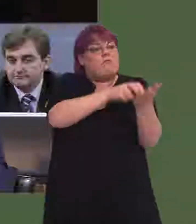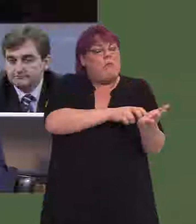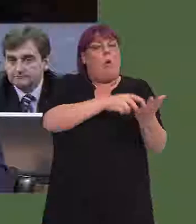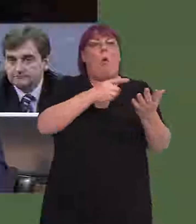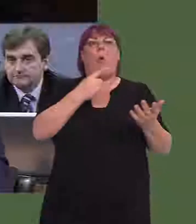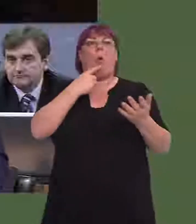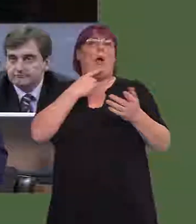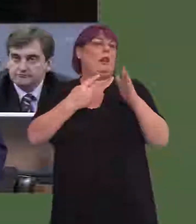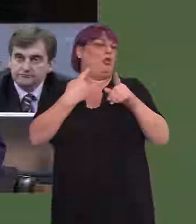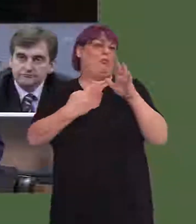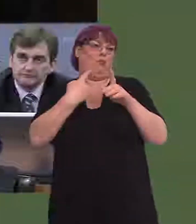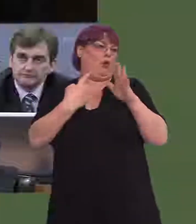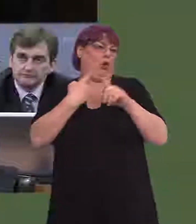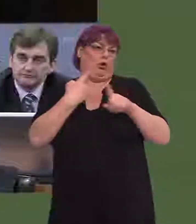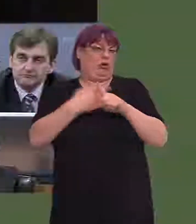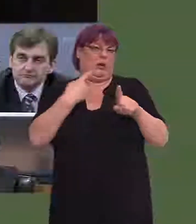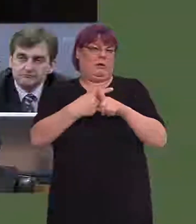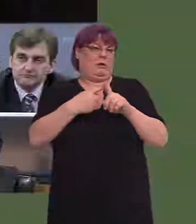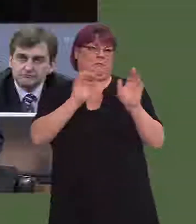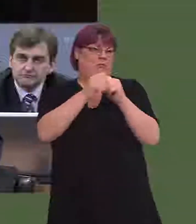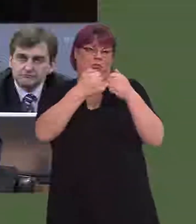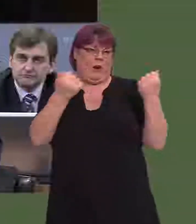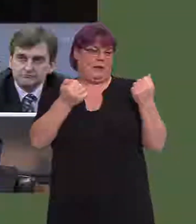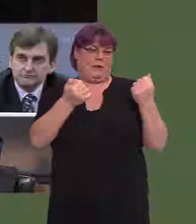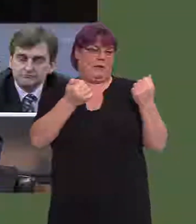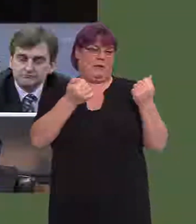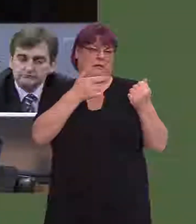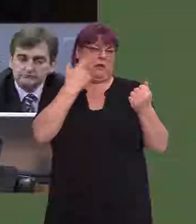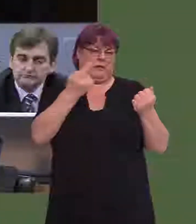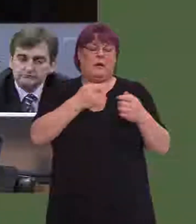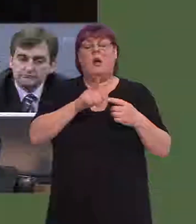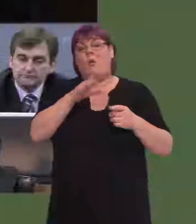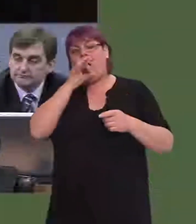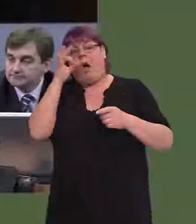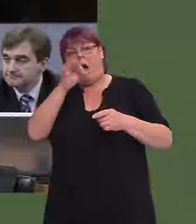I'd be appreciative to know if these e-mails were made available to the Permanent Secretary's